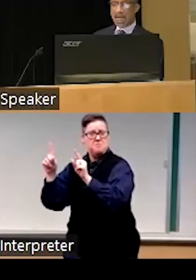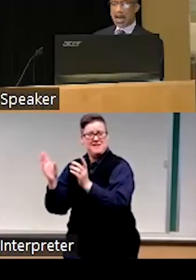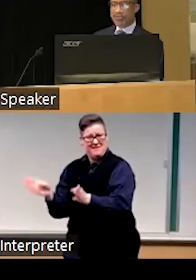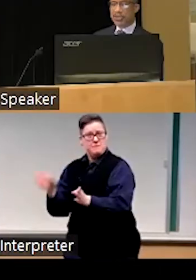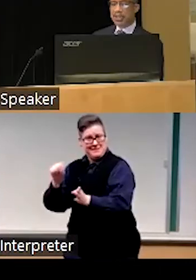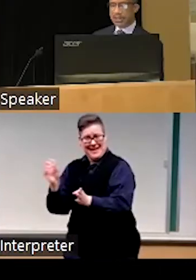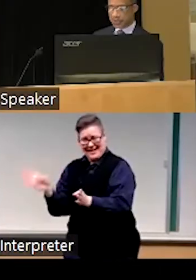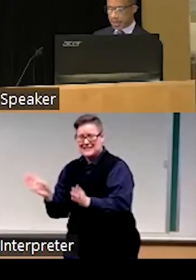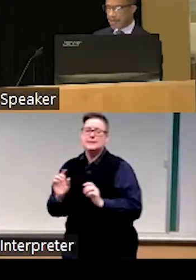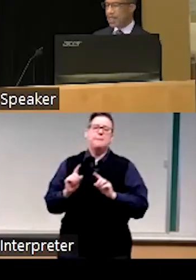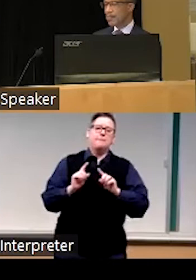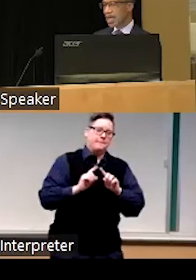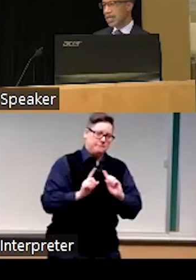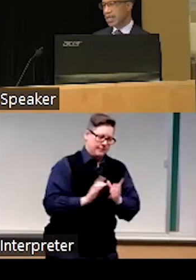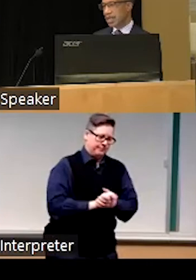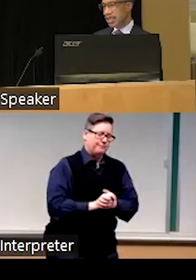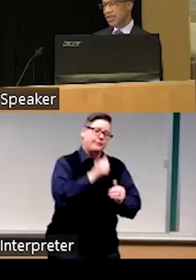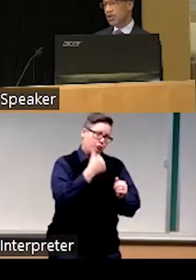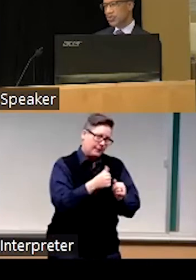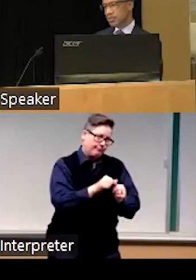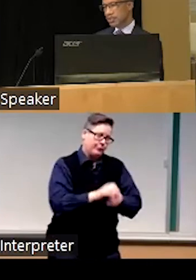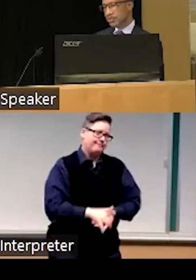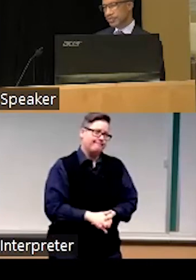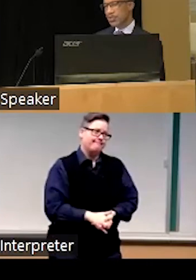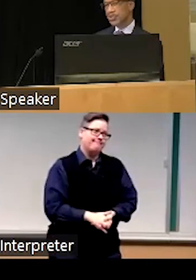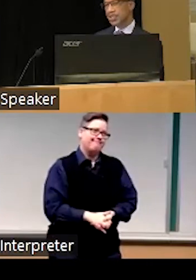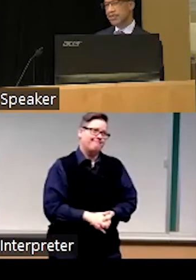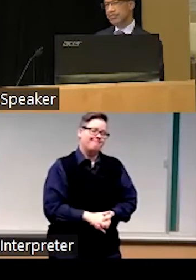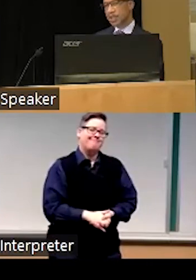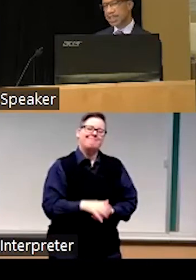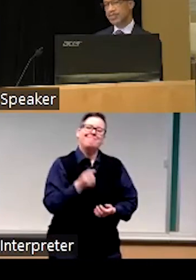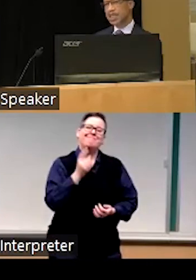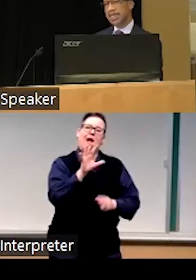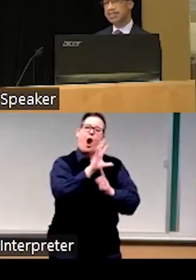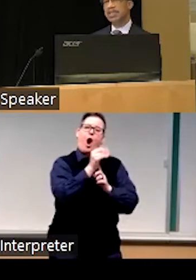um however keeping in mind again the cultural notion of what this means